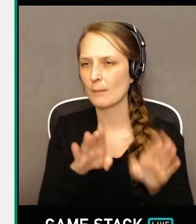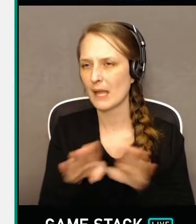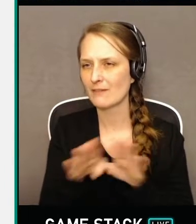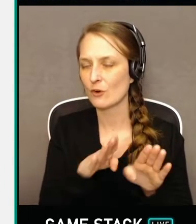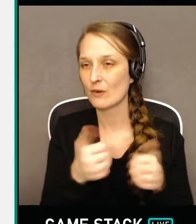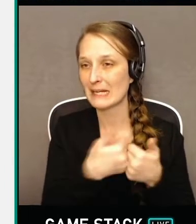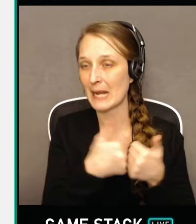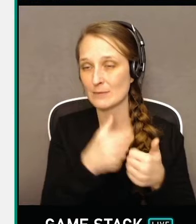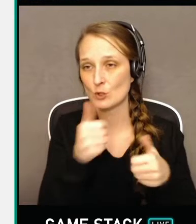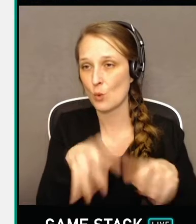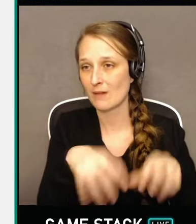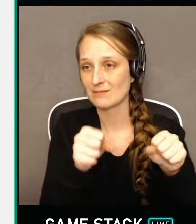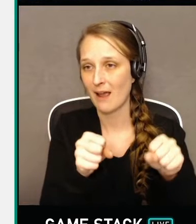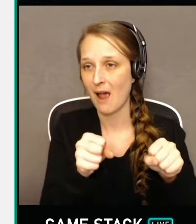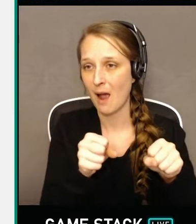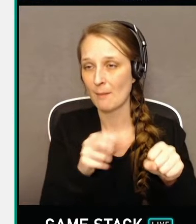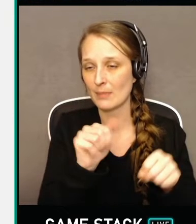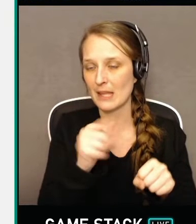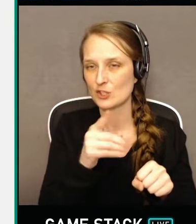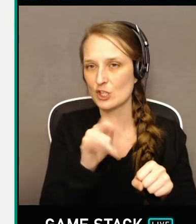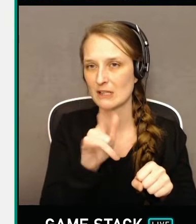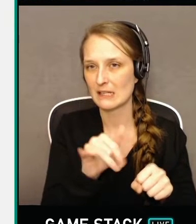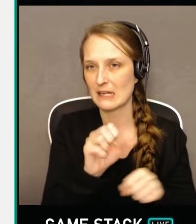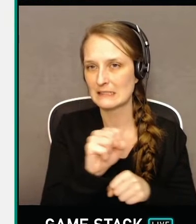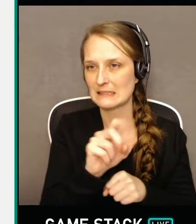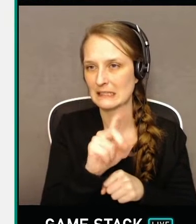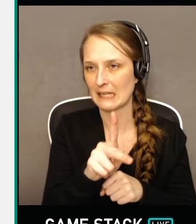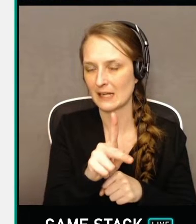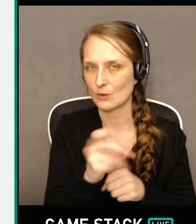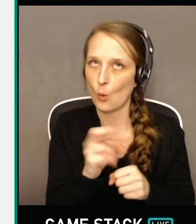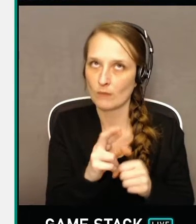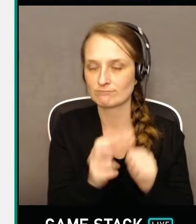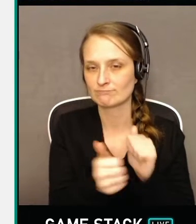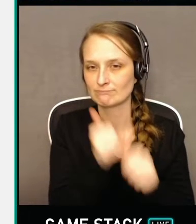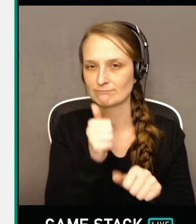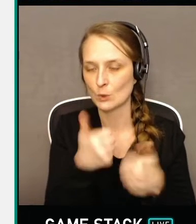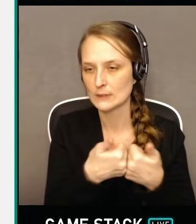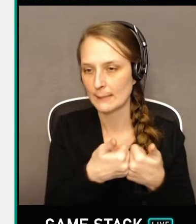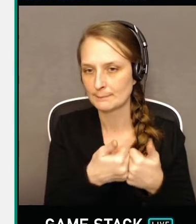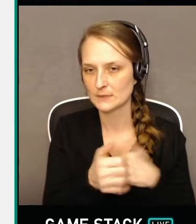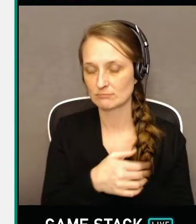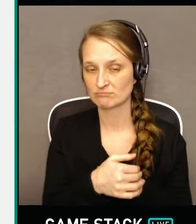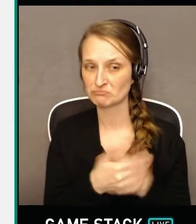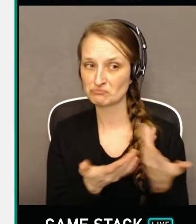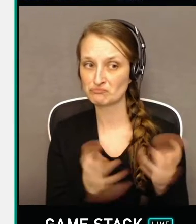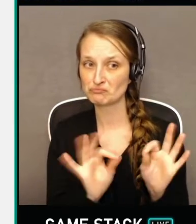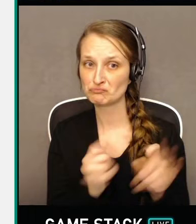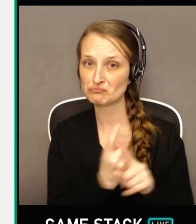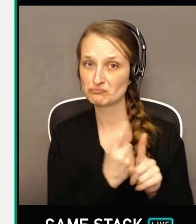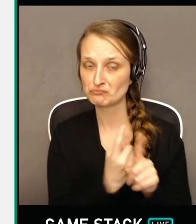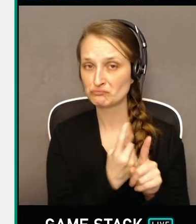games that don't adopt the Agility SDK or most games. Nothing strange here. It's almost as if the change I